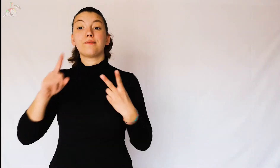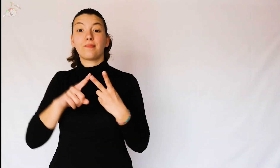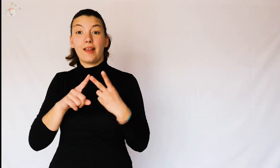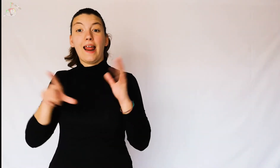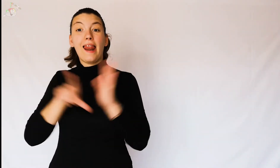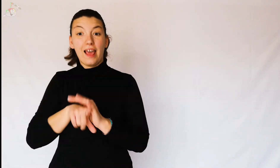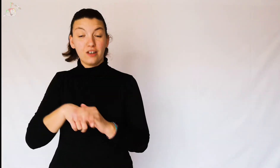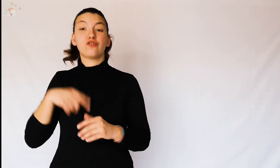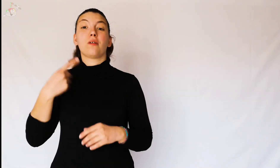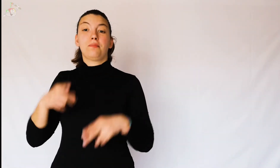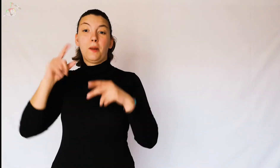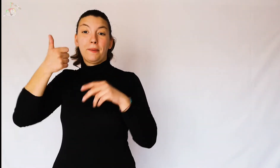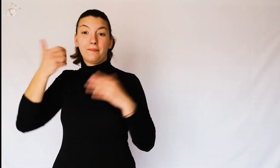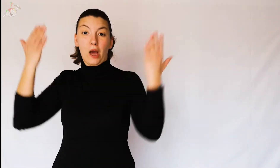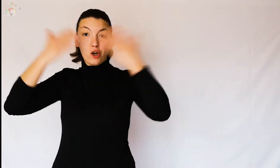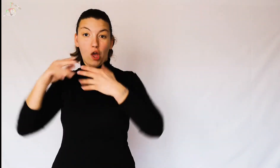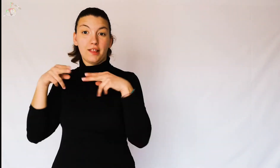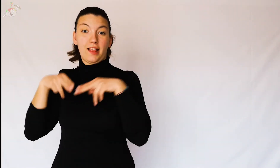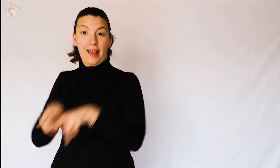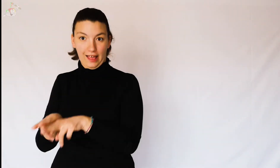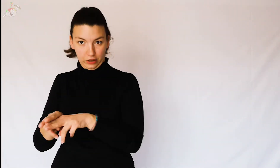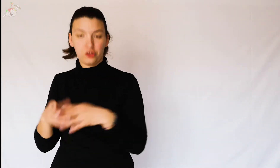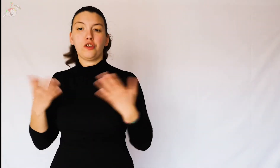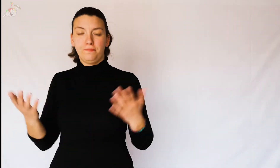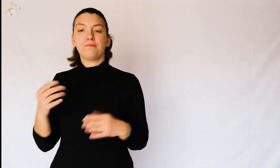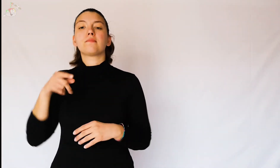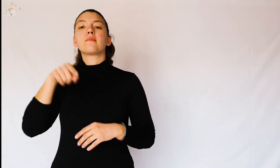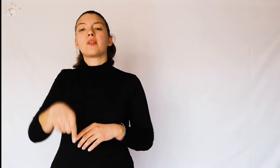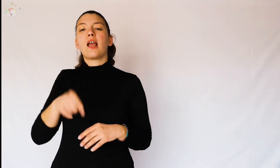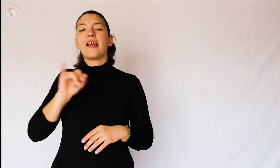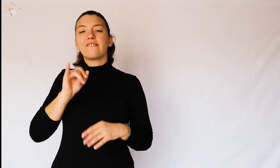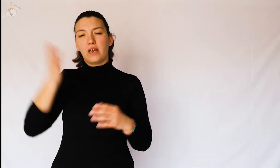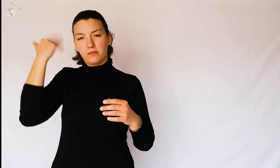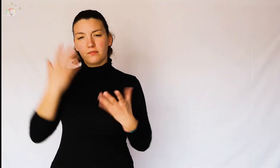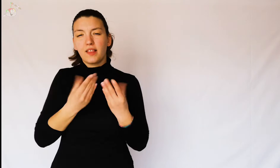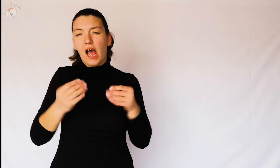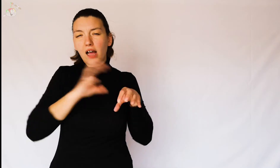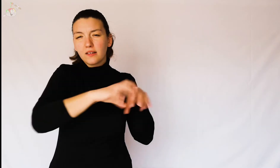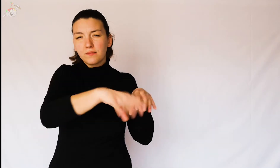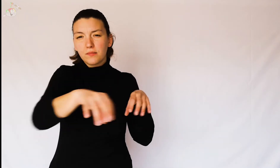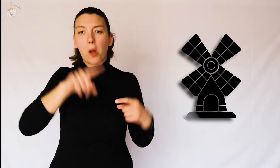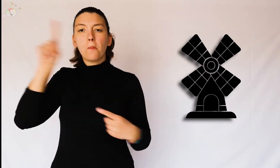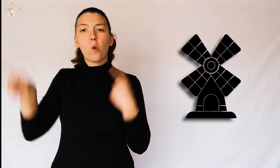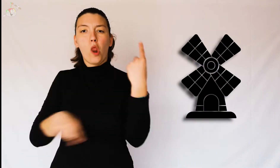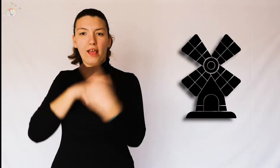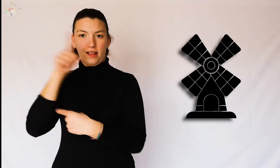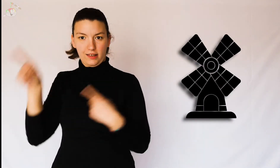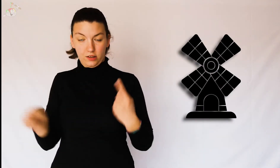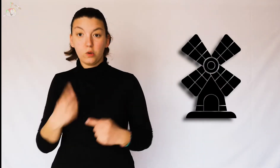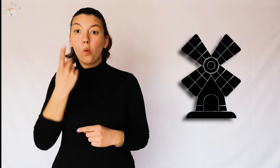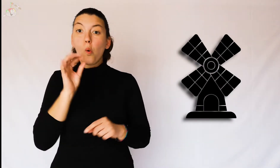During the law of the first night, in Ivrea there were many mills,